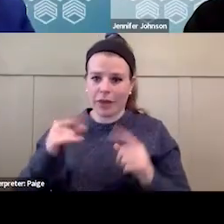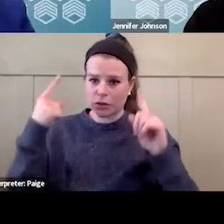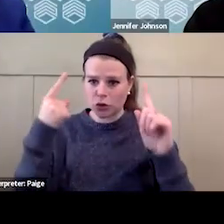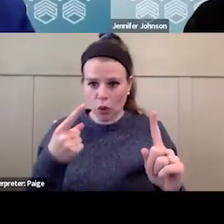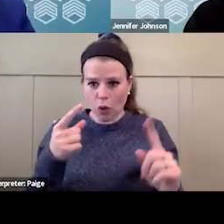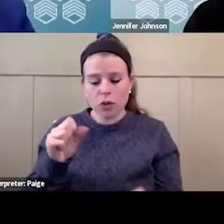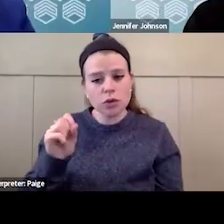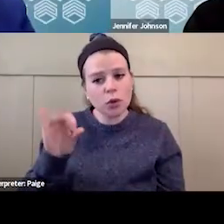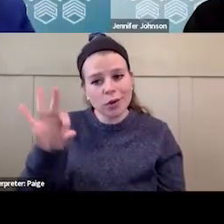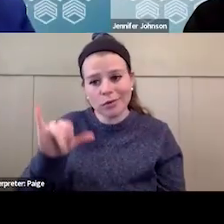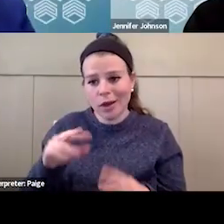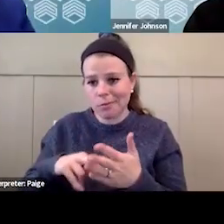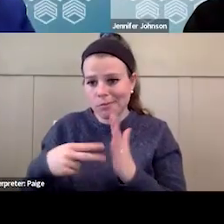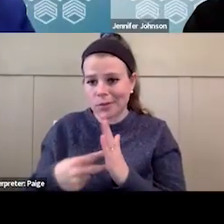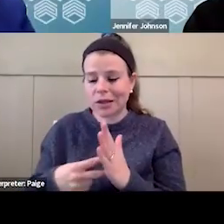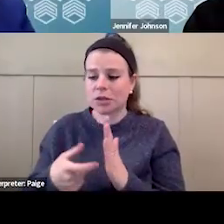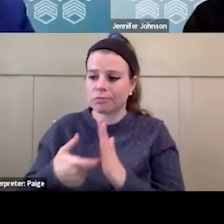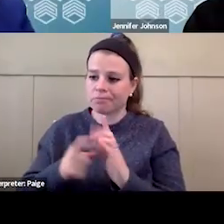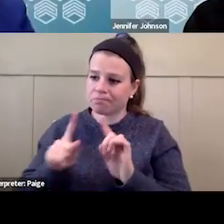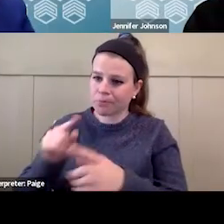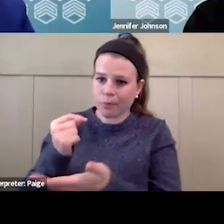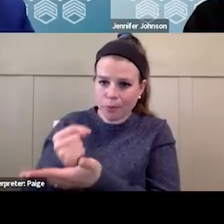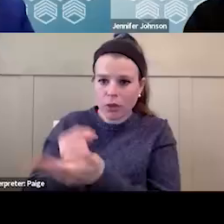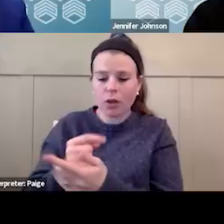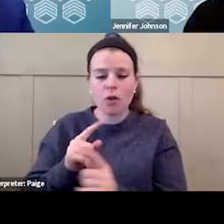So if that involves going to therapy, going to treatment, going to a trauma